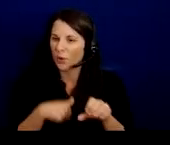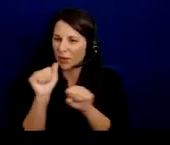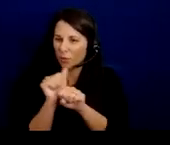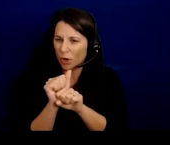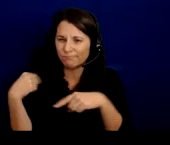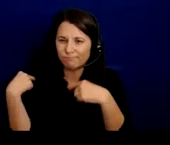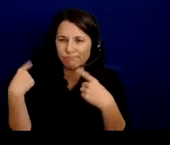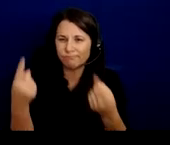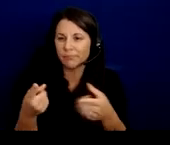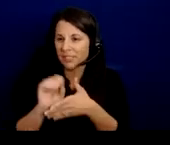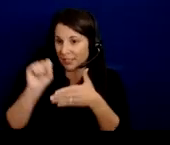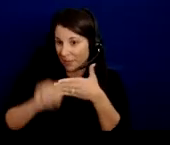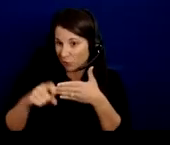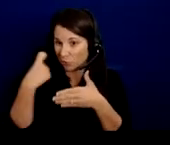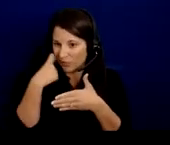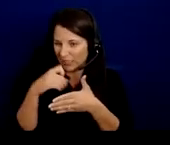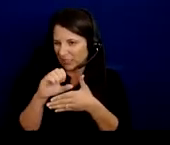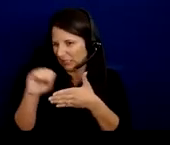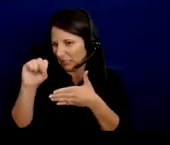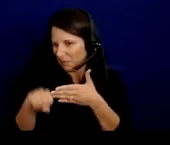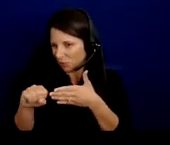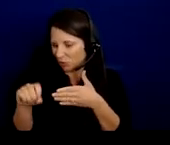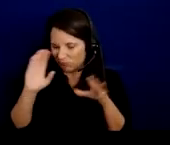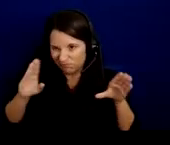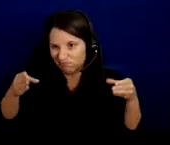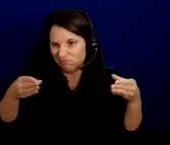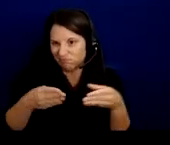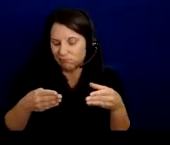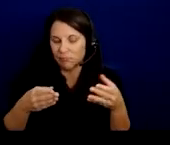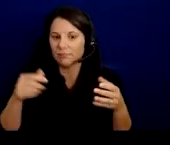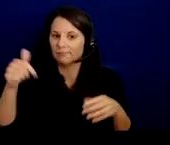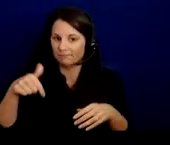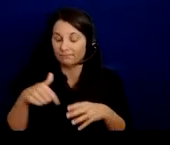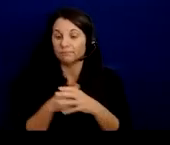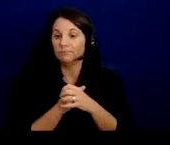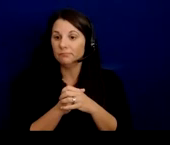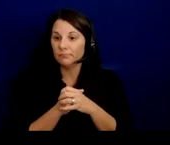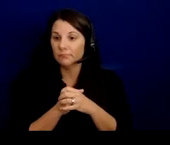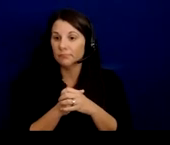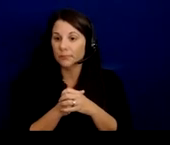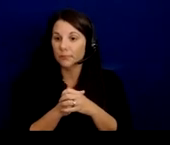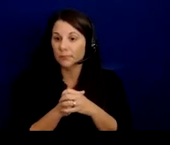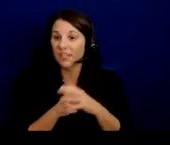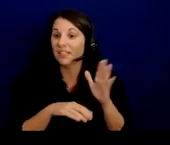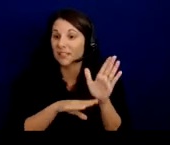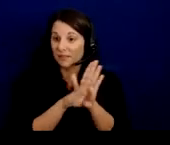I guess the last semester really in earnest is developing a service learning program,